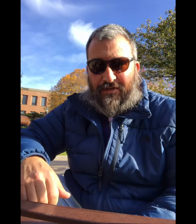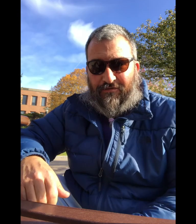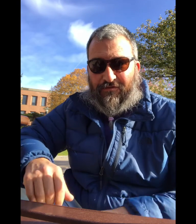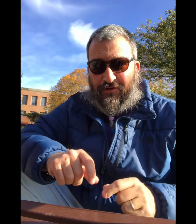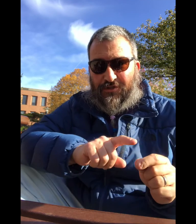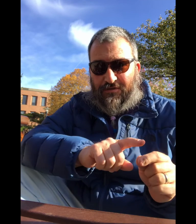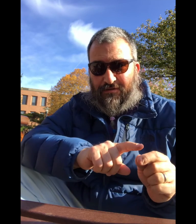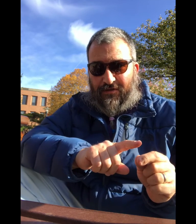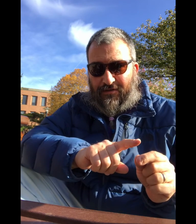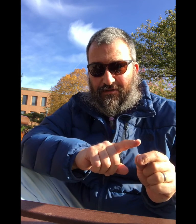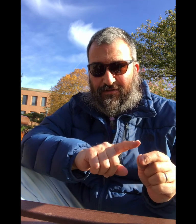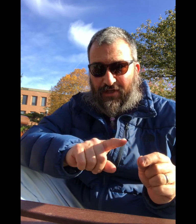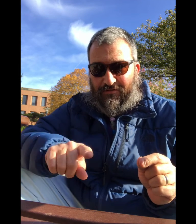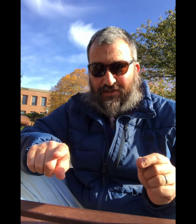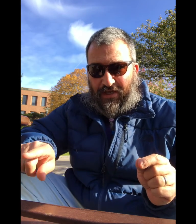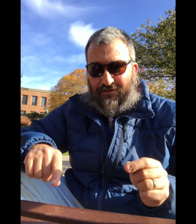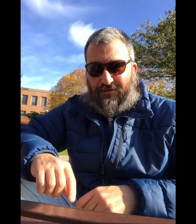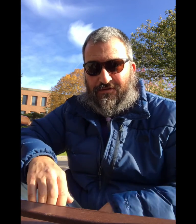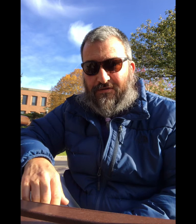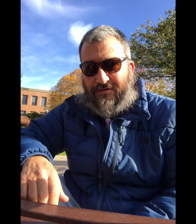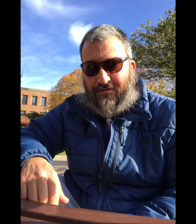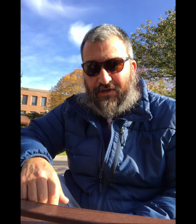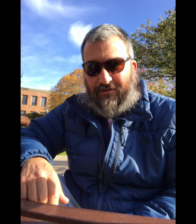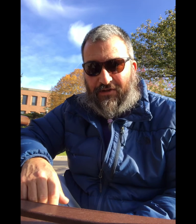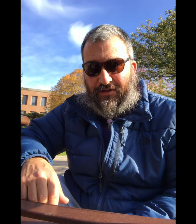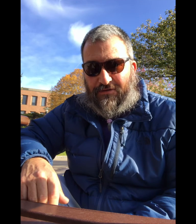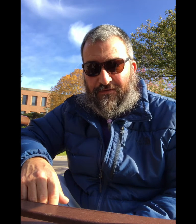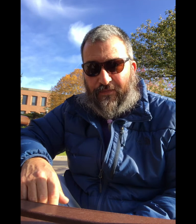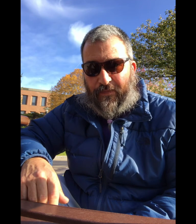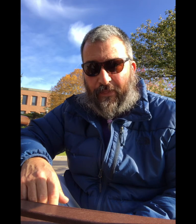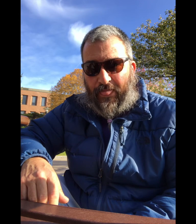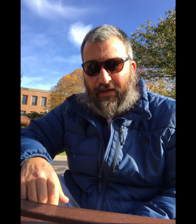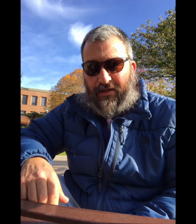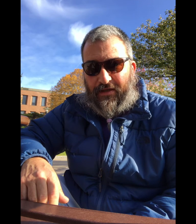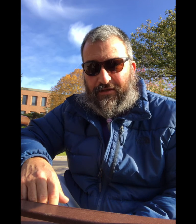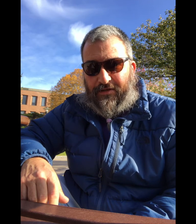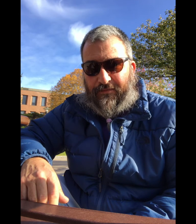of the function solved at those critical values and,